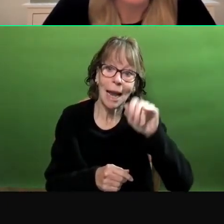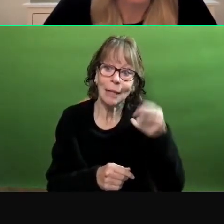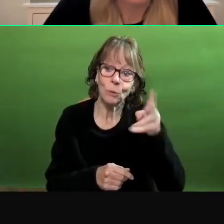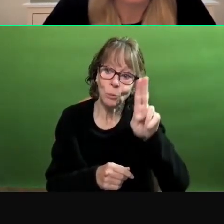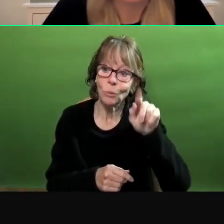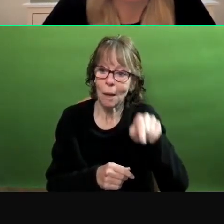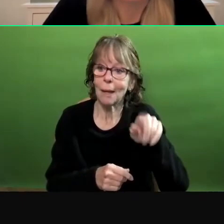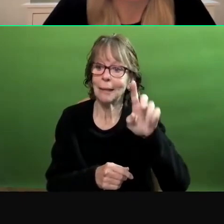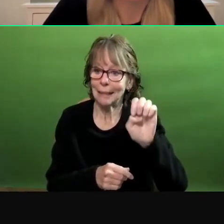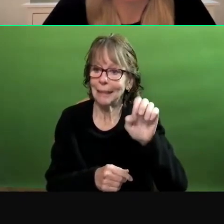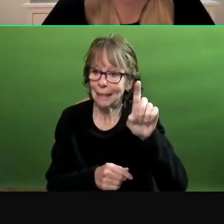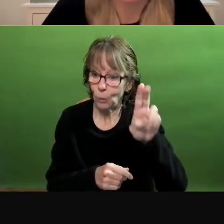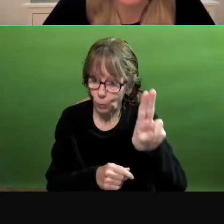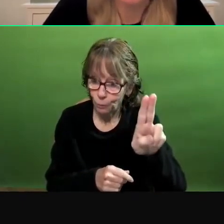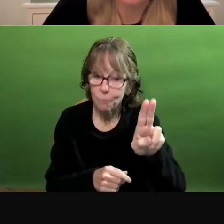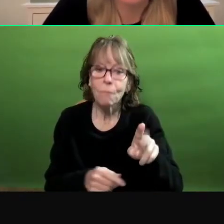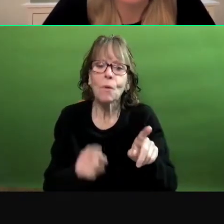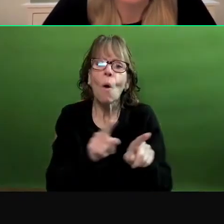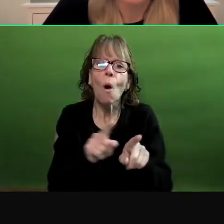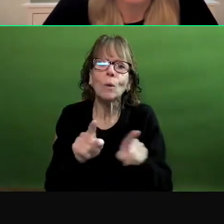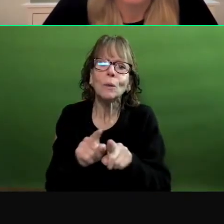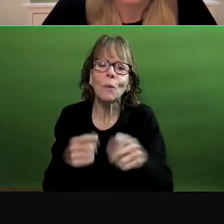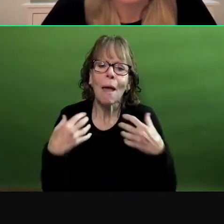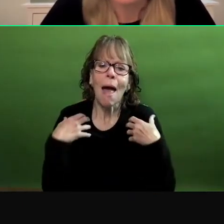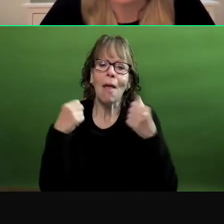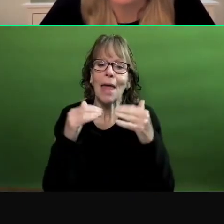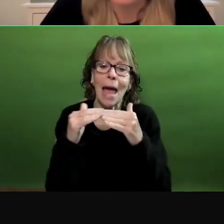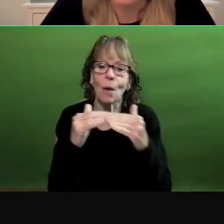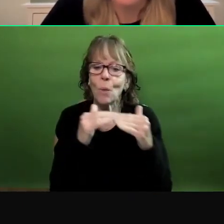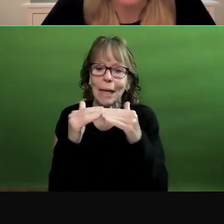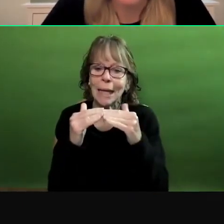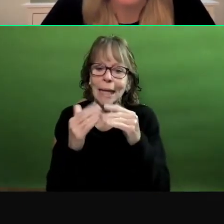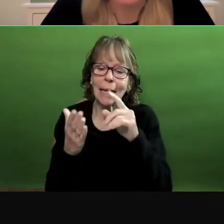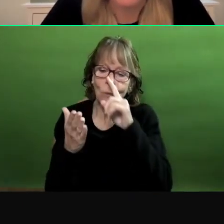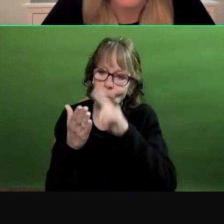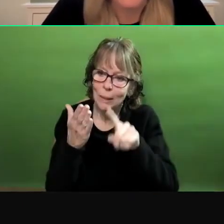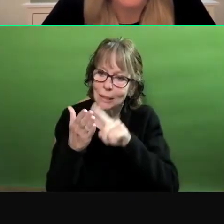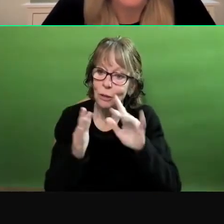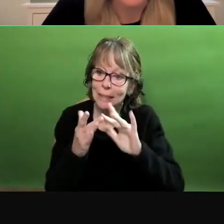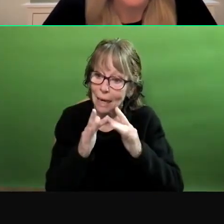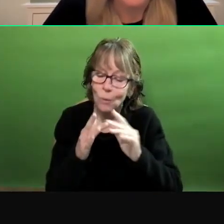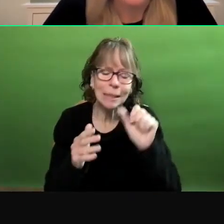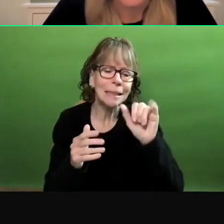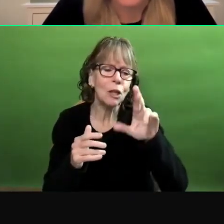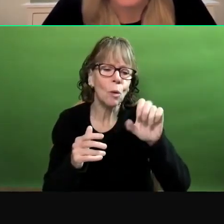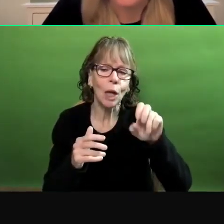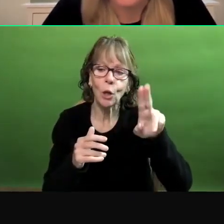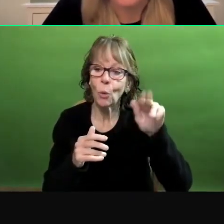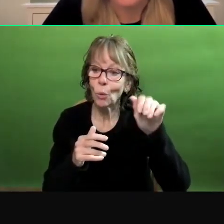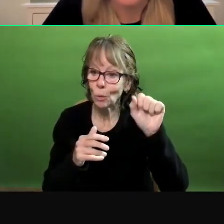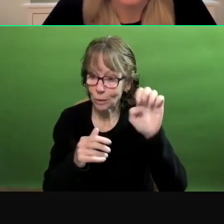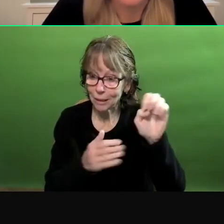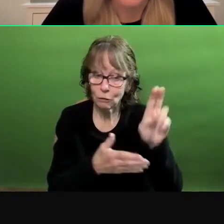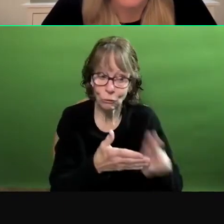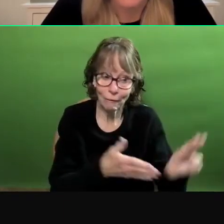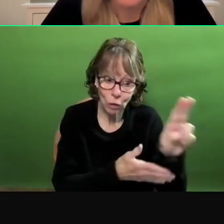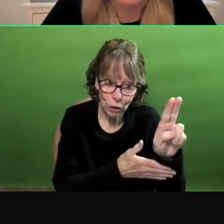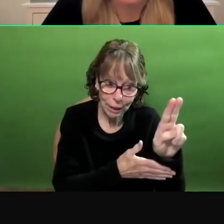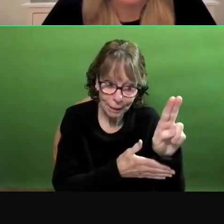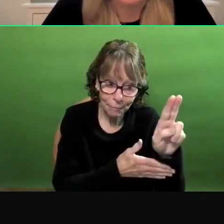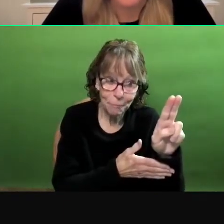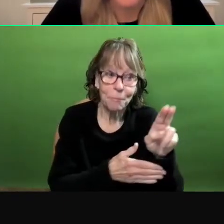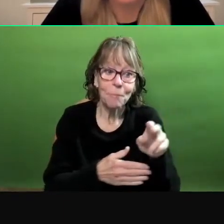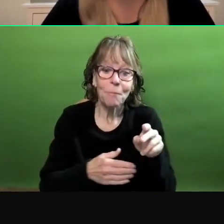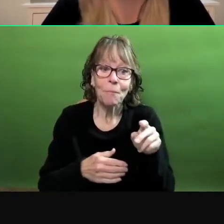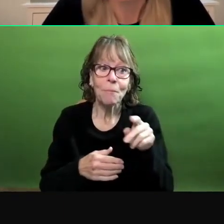Disability Health Equity Research Network, which Scott Landis at Syracuse University and I have